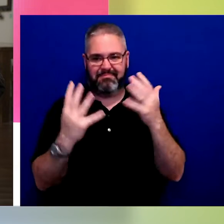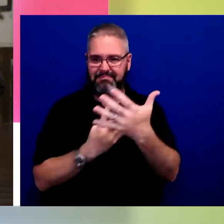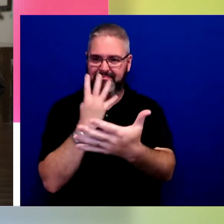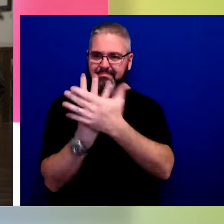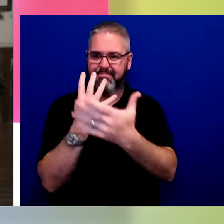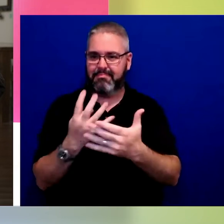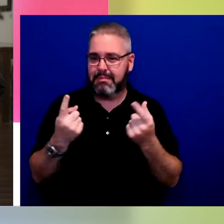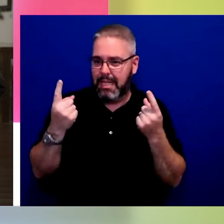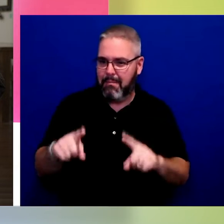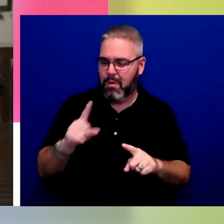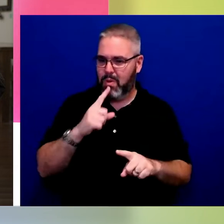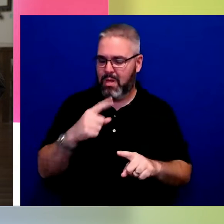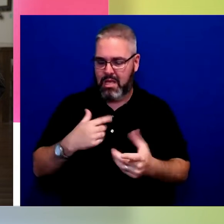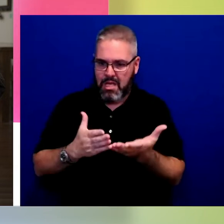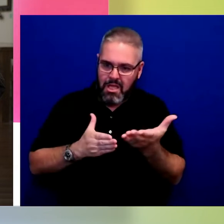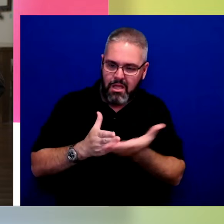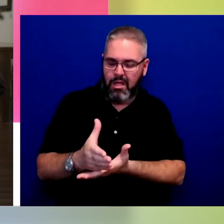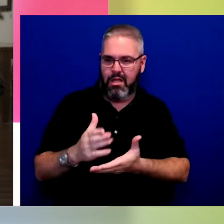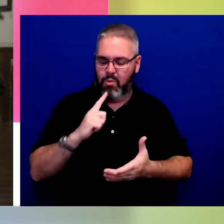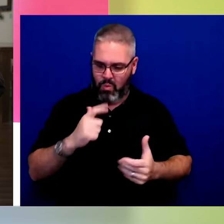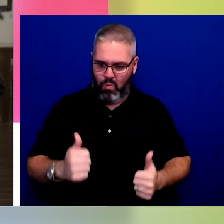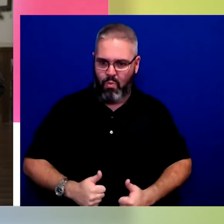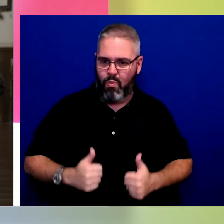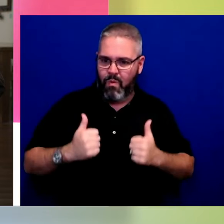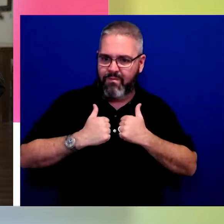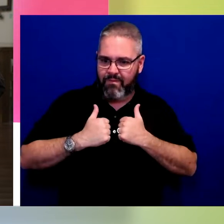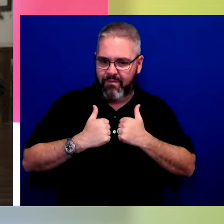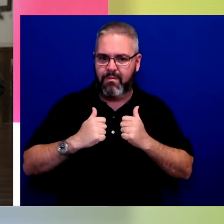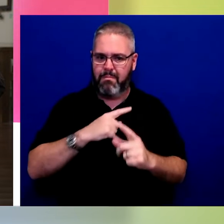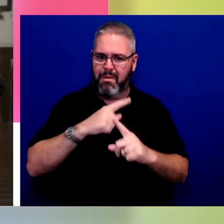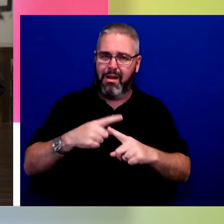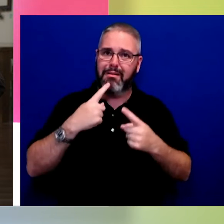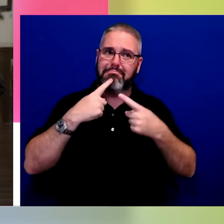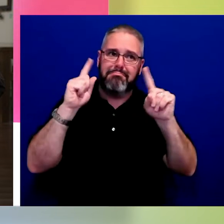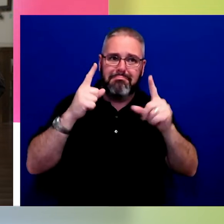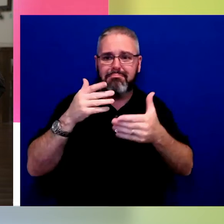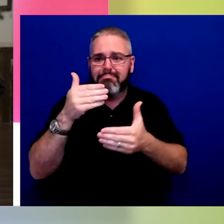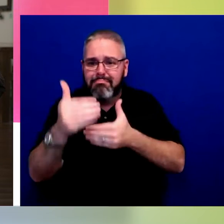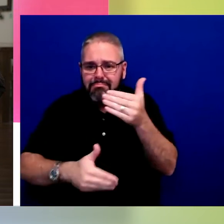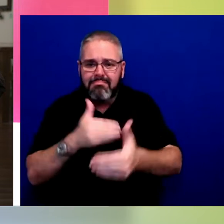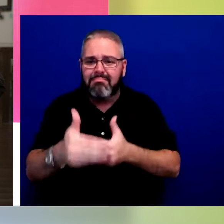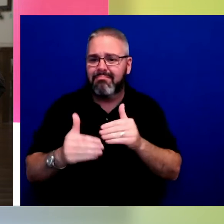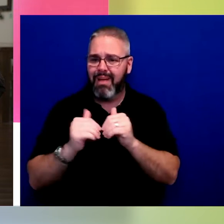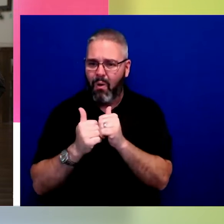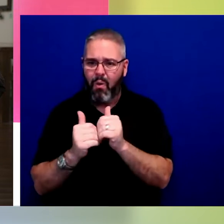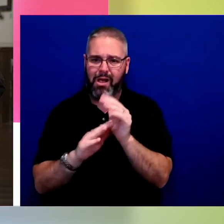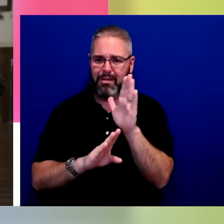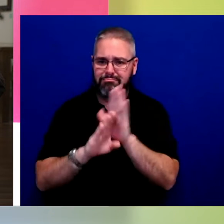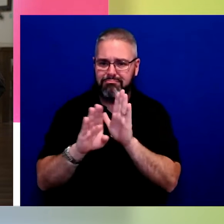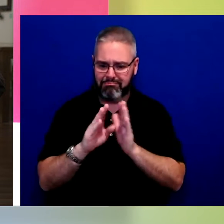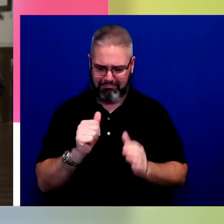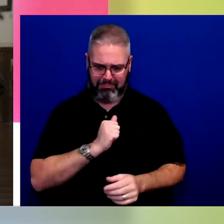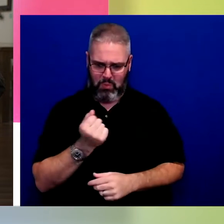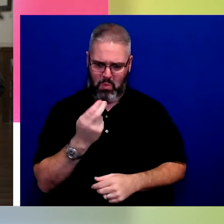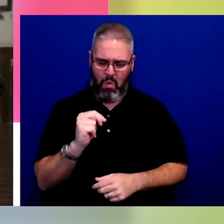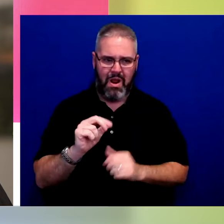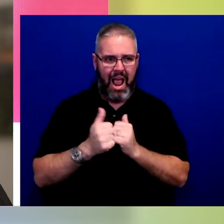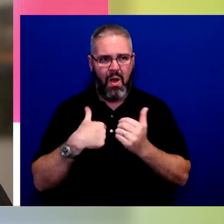I have been able to survive and be productive by developing a personal formula for resilience.